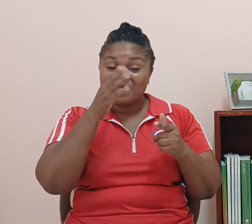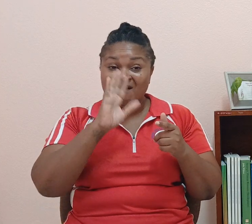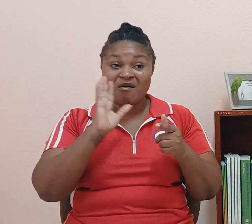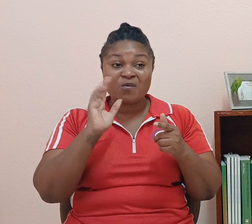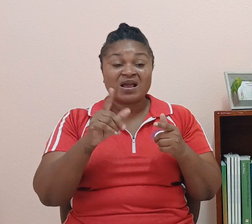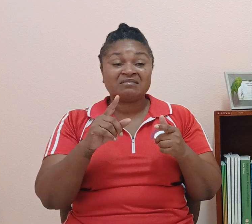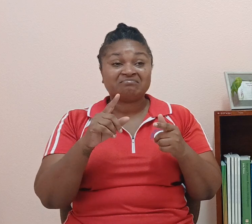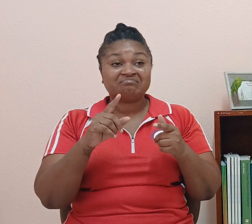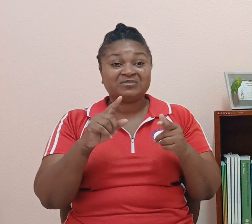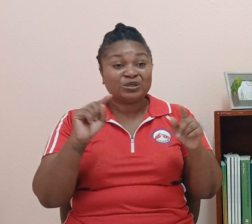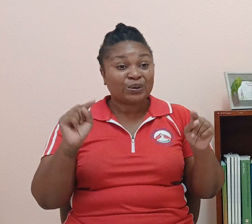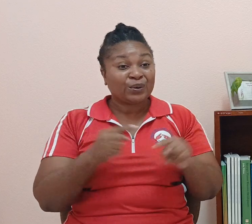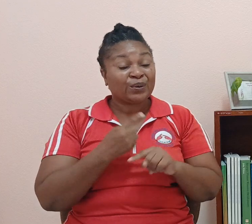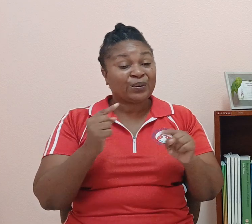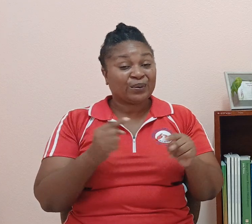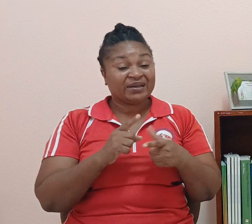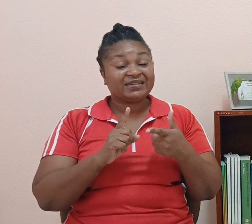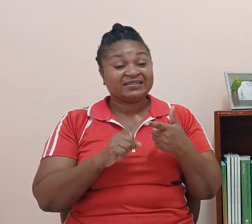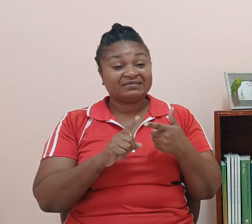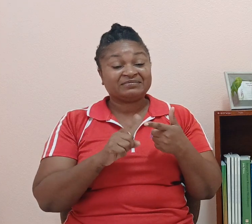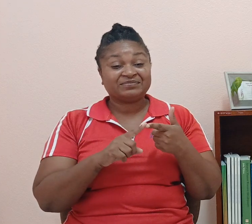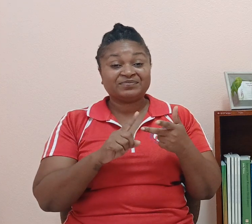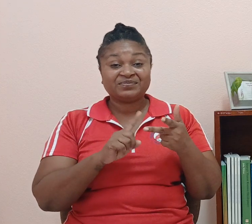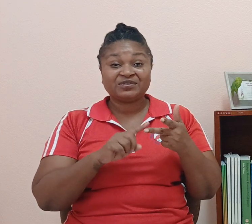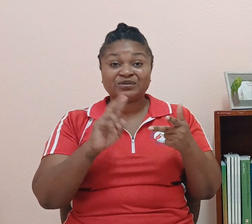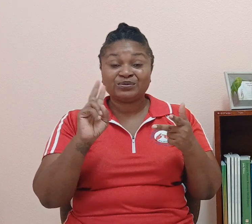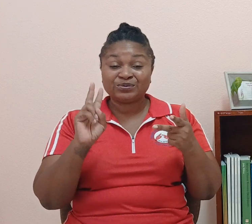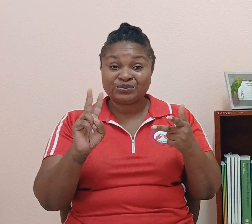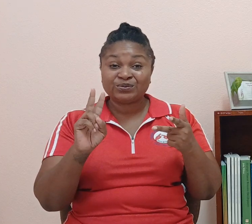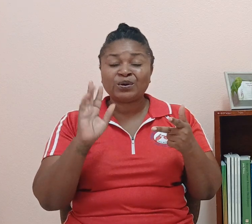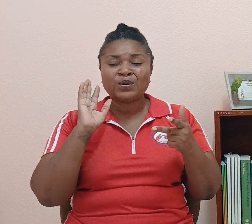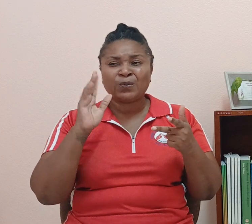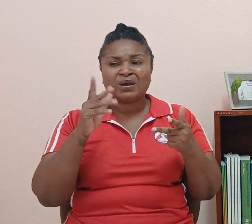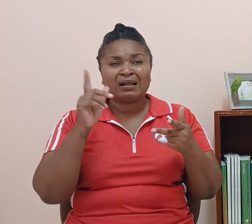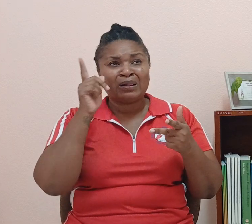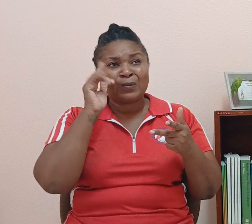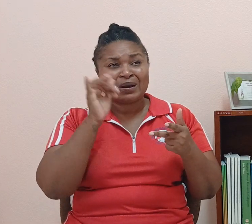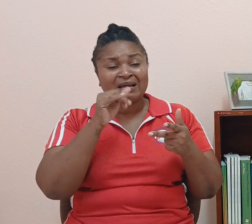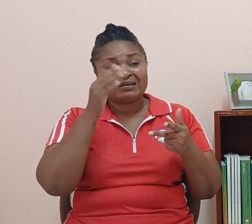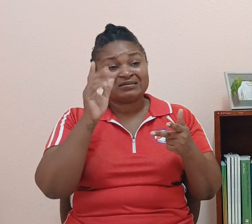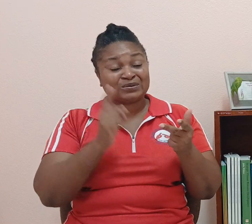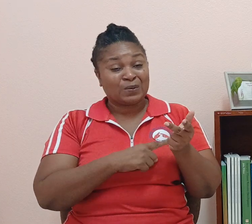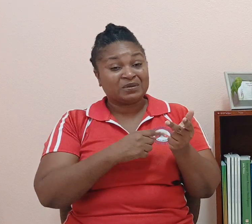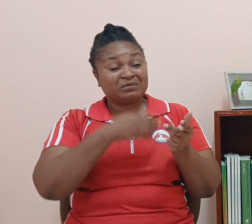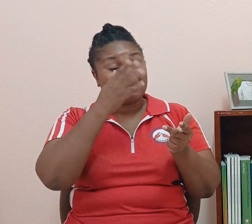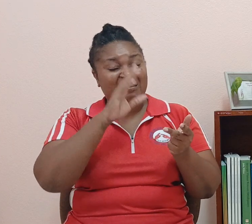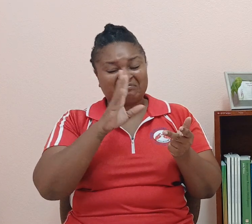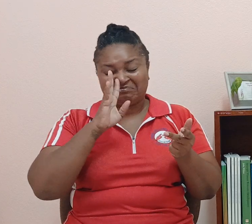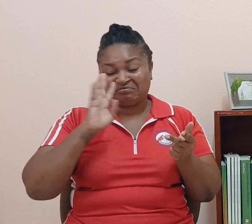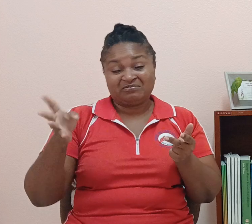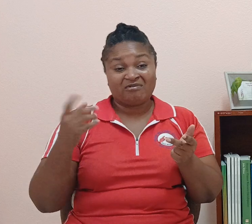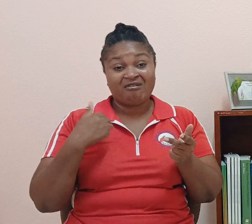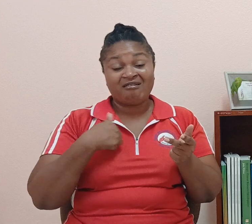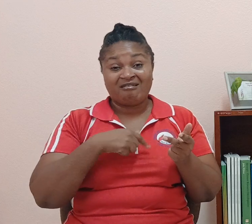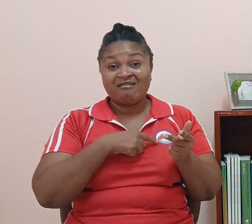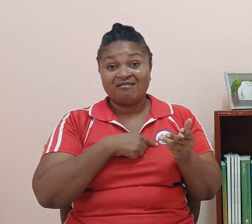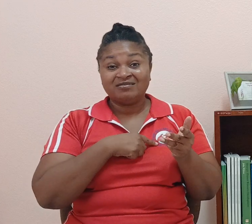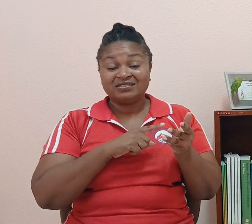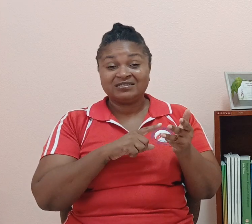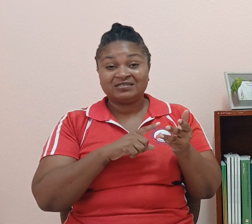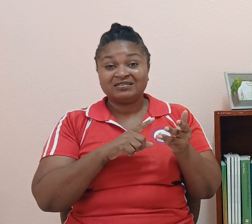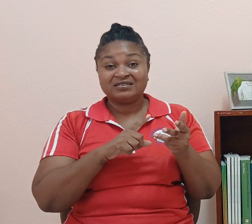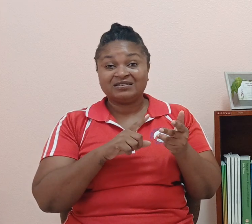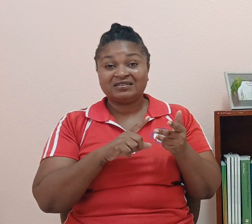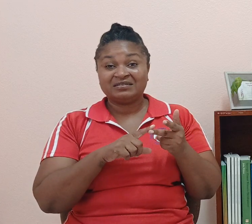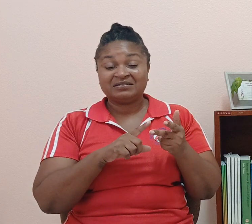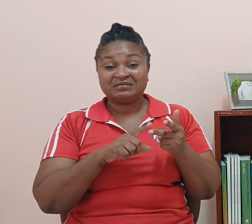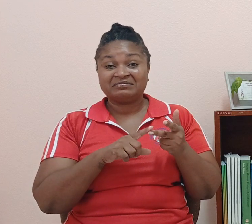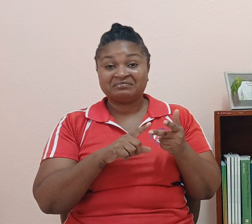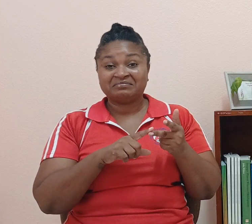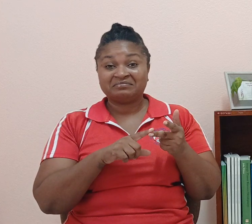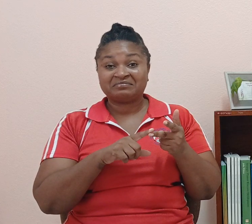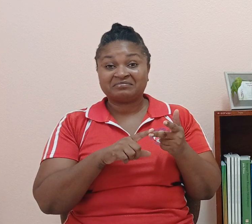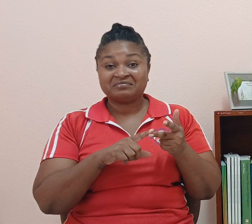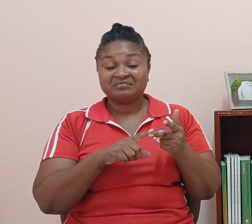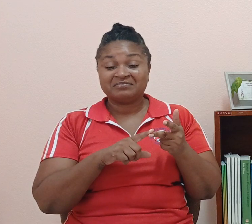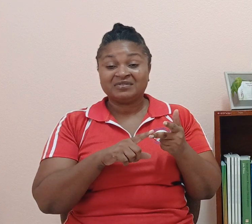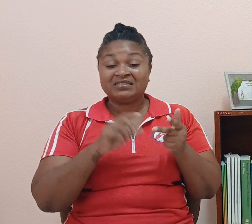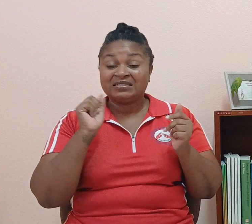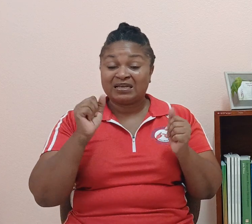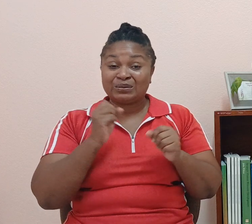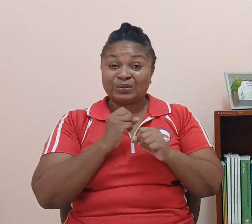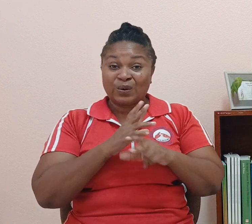2. It will seem like God has forsaken us. 3. It can cause deep depression,